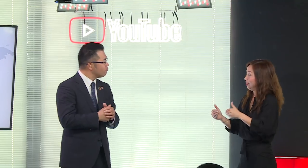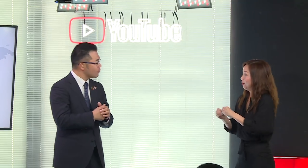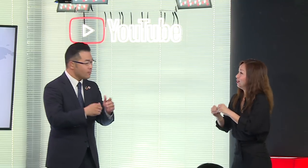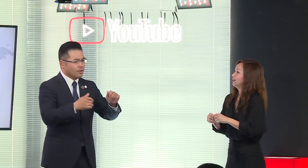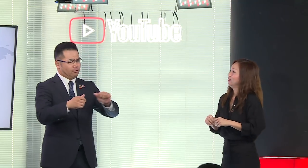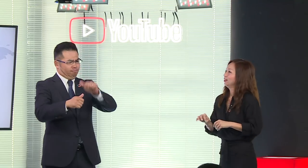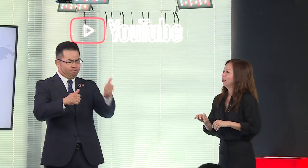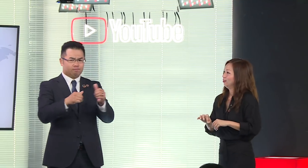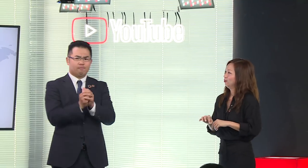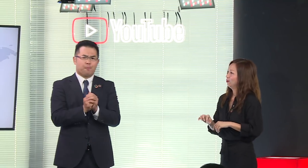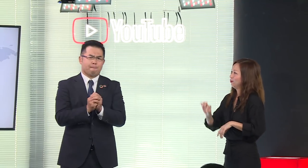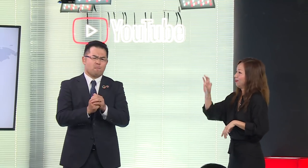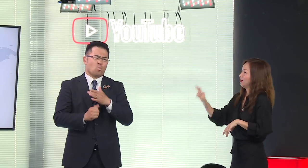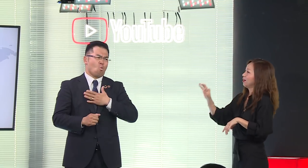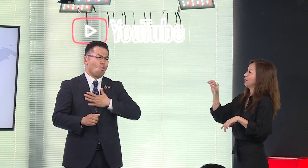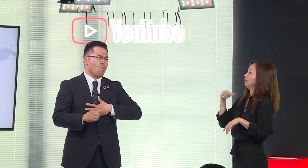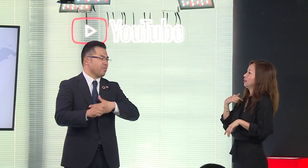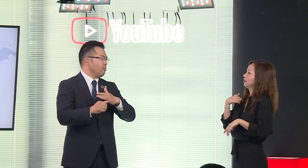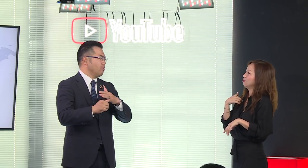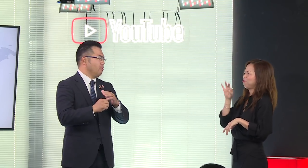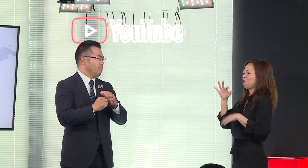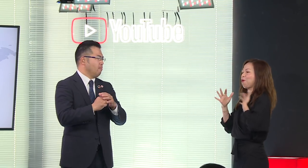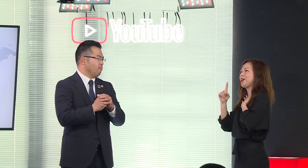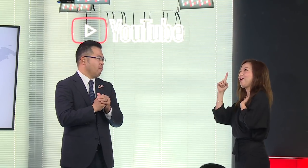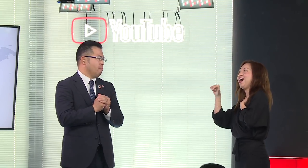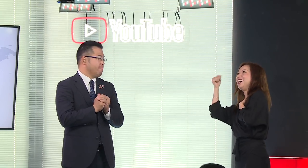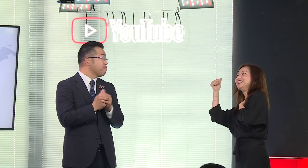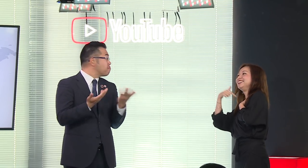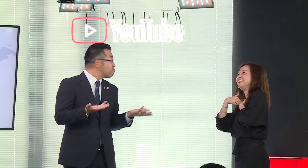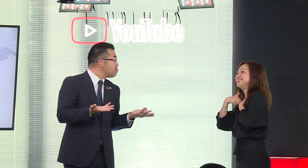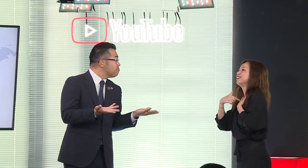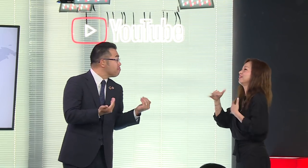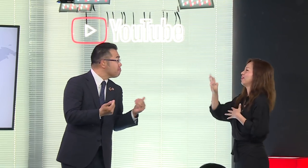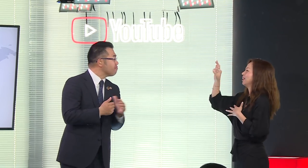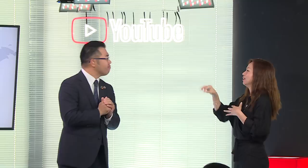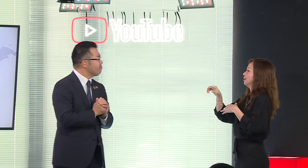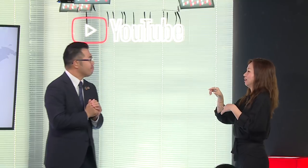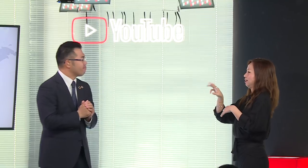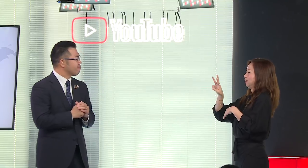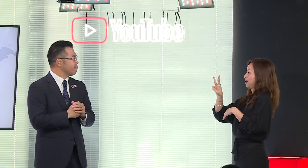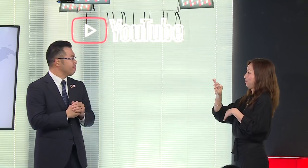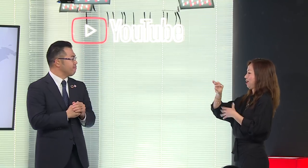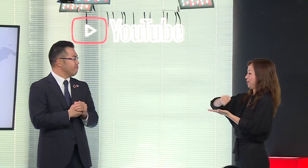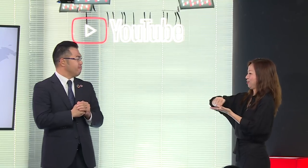I know we have been advocating with the Macau government. We are hoping that we'll see improvements in the years to come.